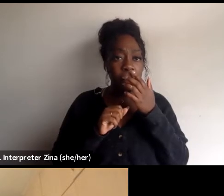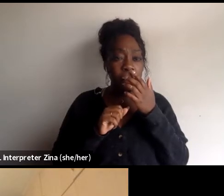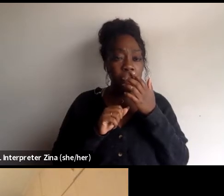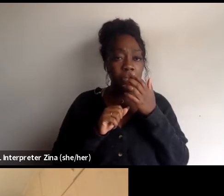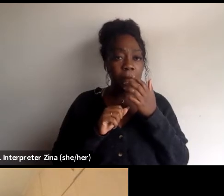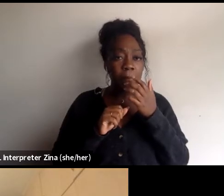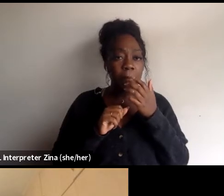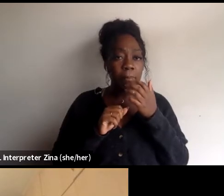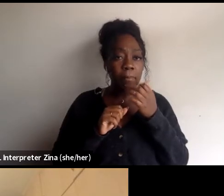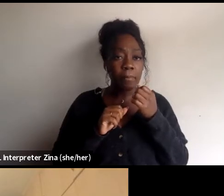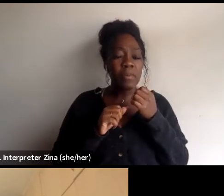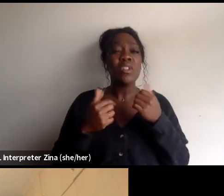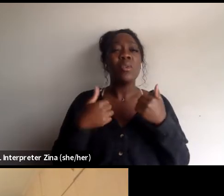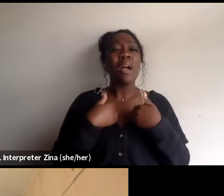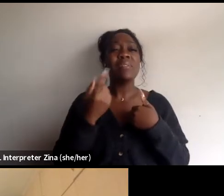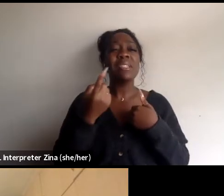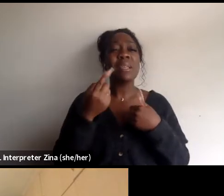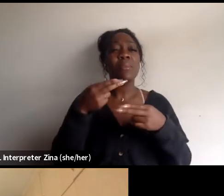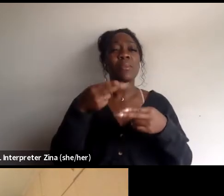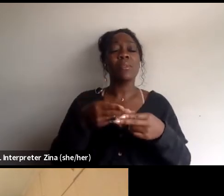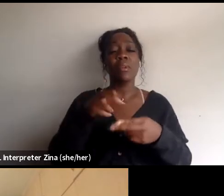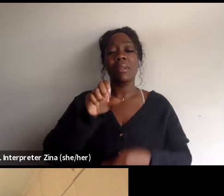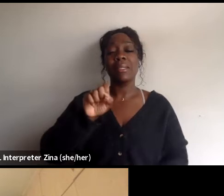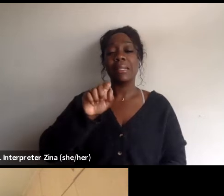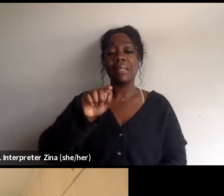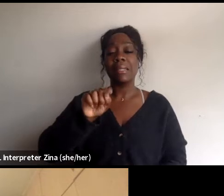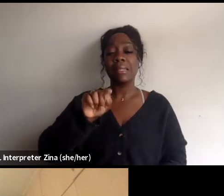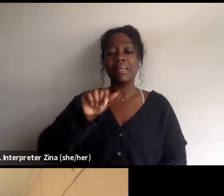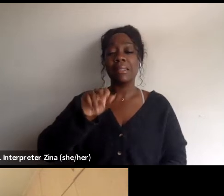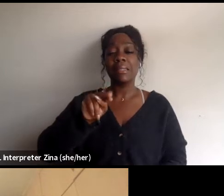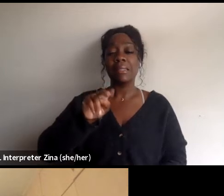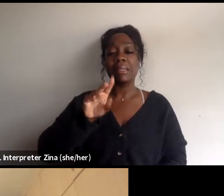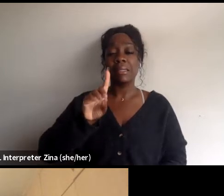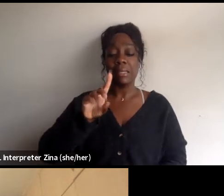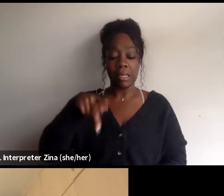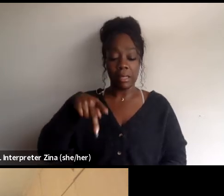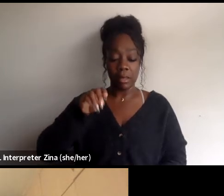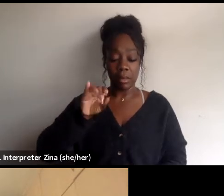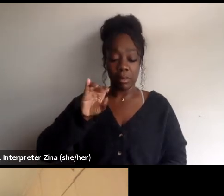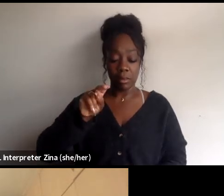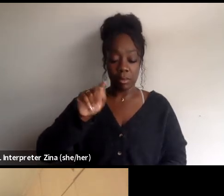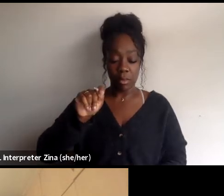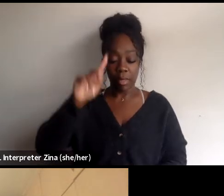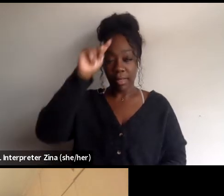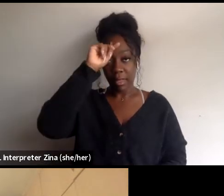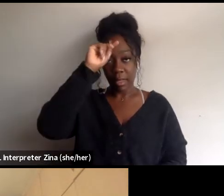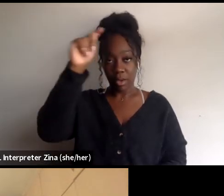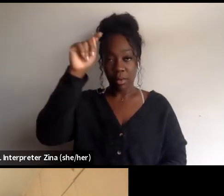to me it's called standpoint theory that comes out of '70s feminist theory.